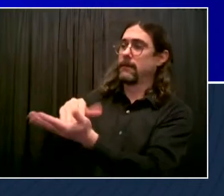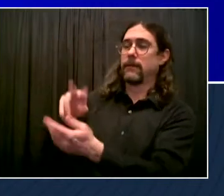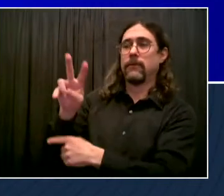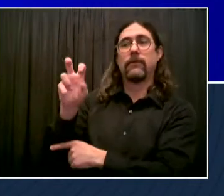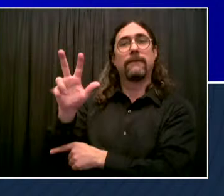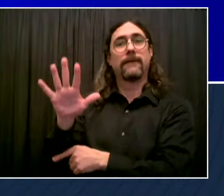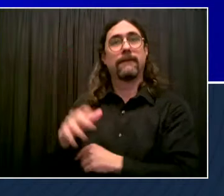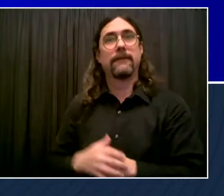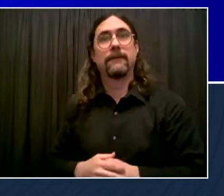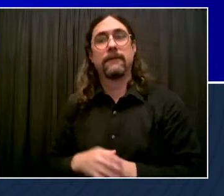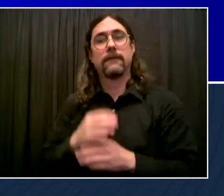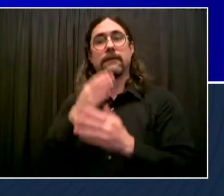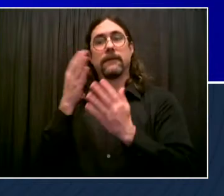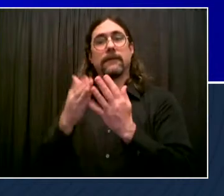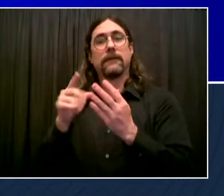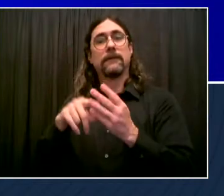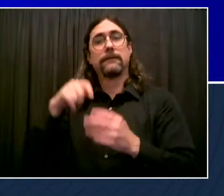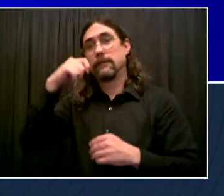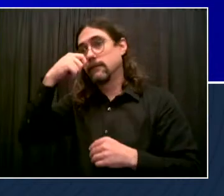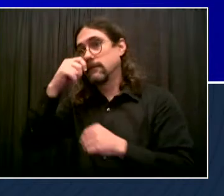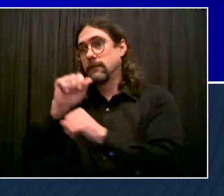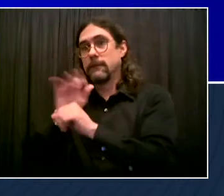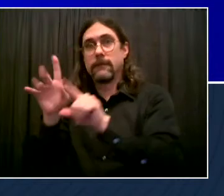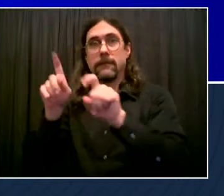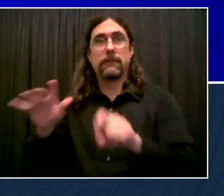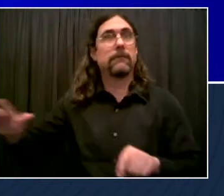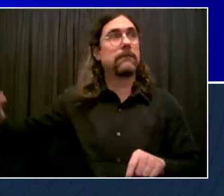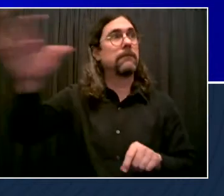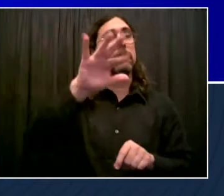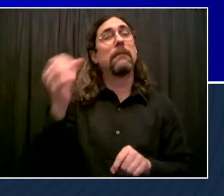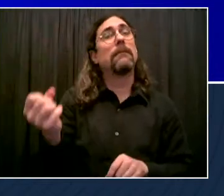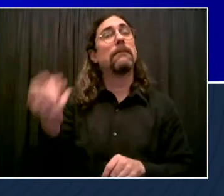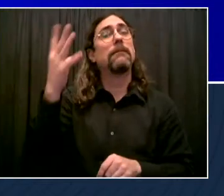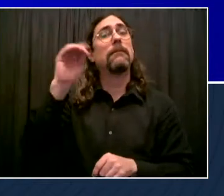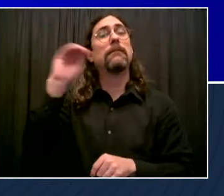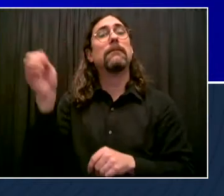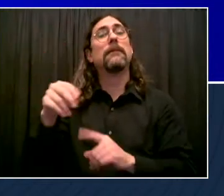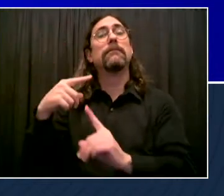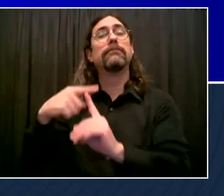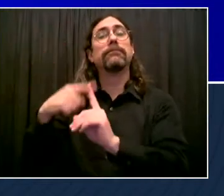DAY AVERAGE, , 2236 CASES. PERCENT OF THE PEOPLE TESTING